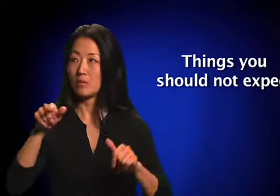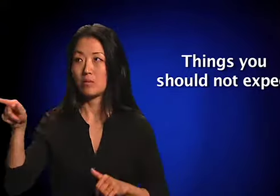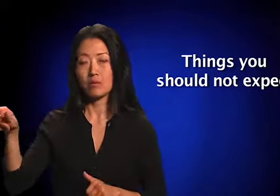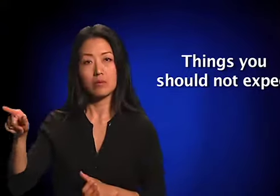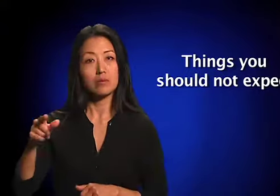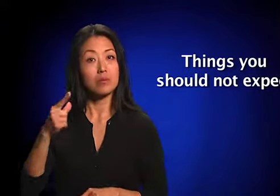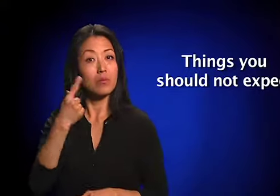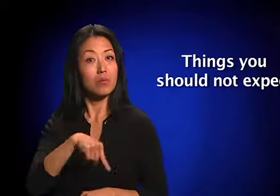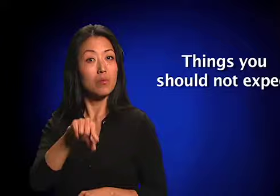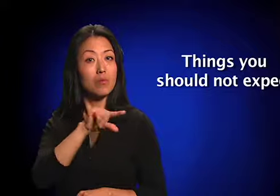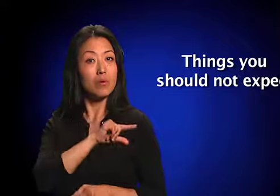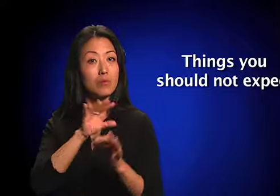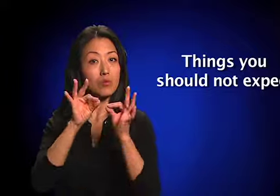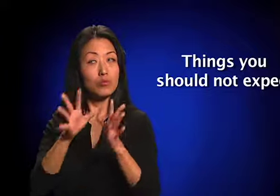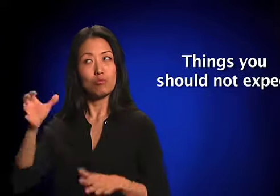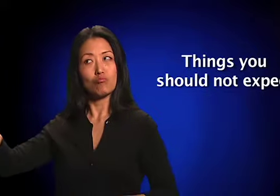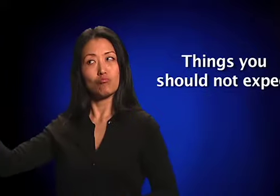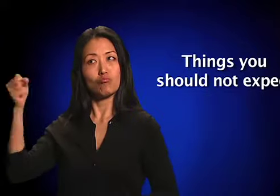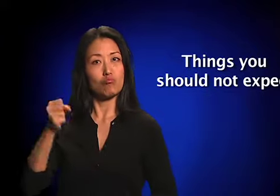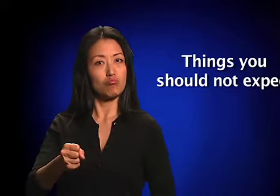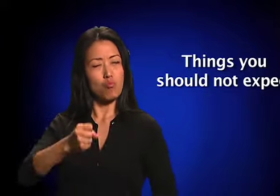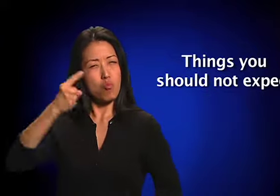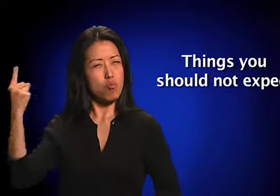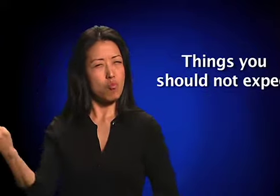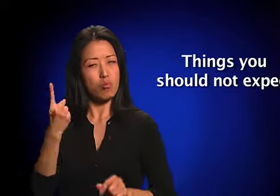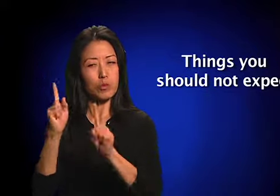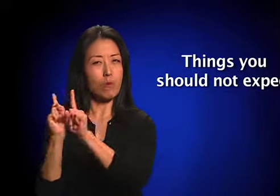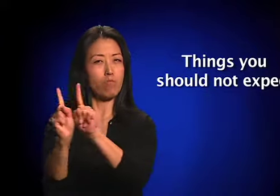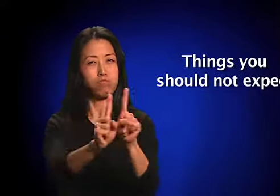You shouldn't expect to have access to a qualified ASL interpreter